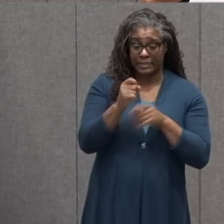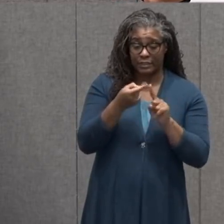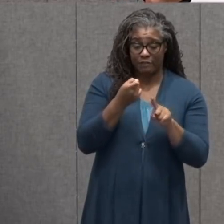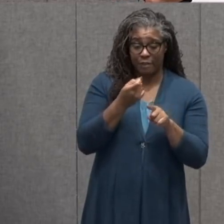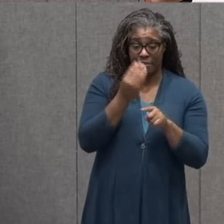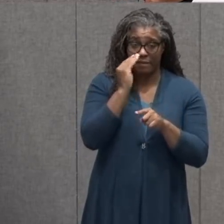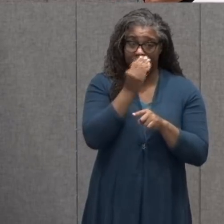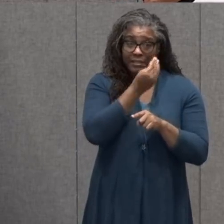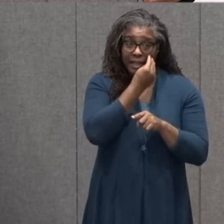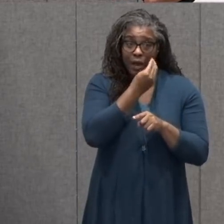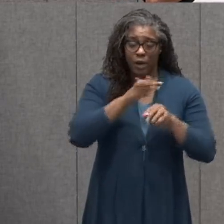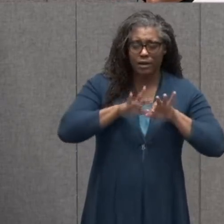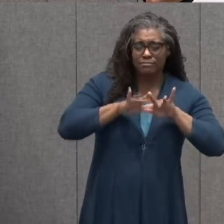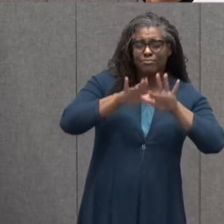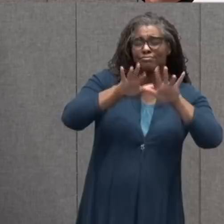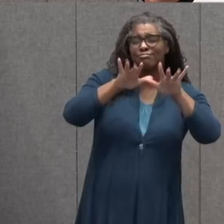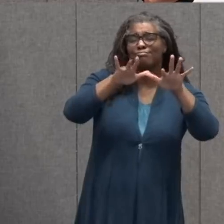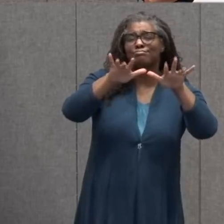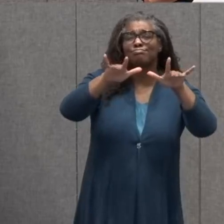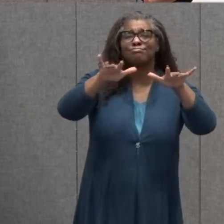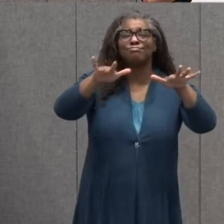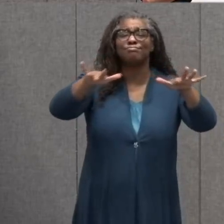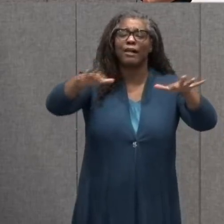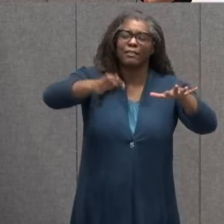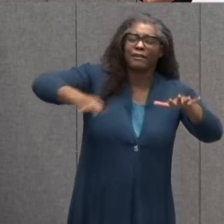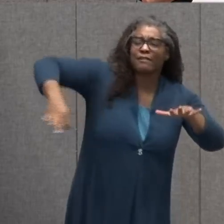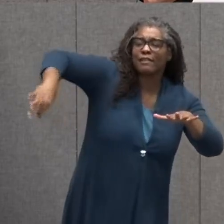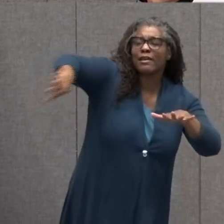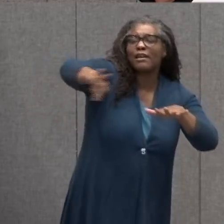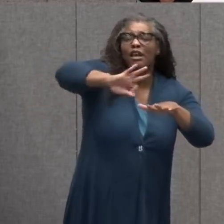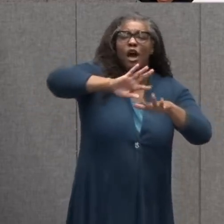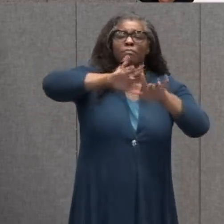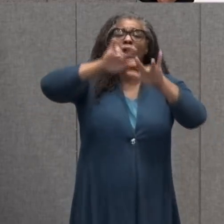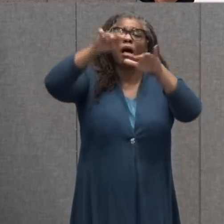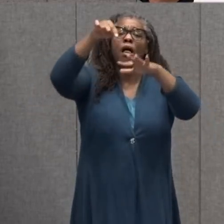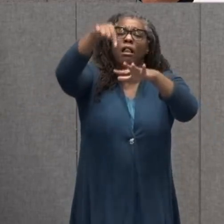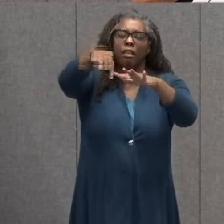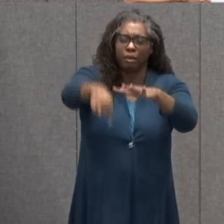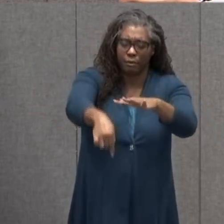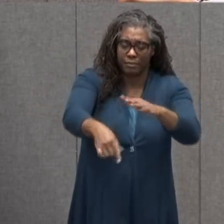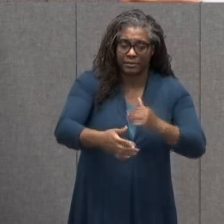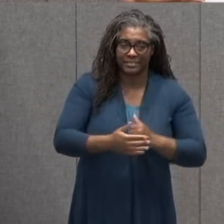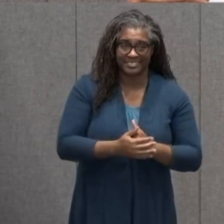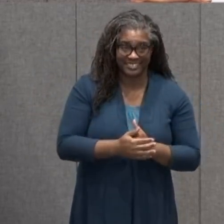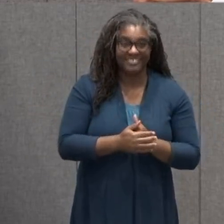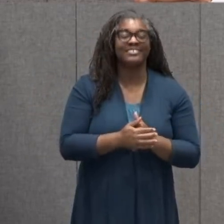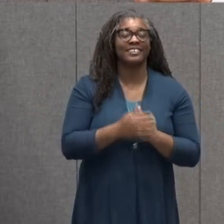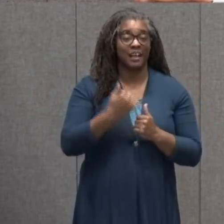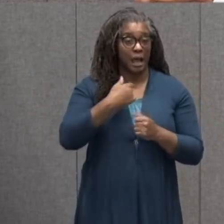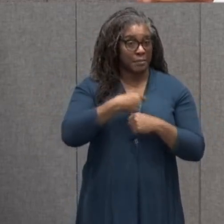an ending on that word, as long as you have that root word in your sentence, you still get the points.